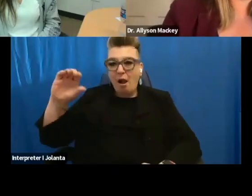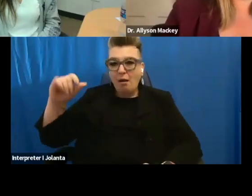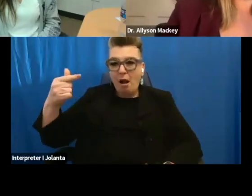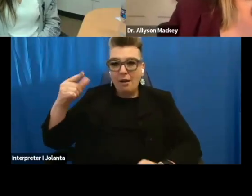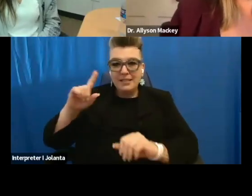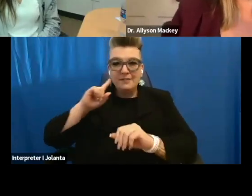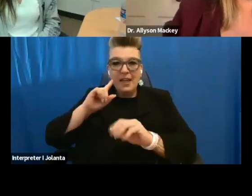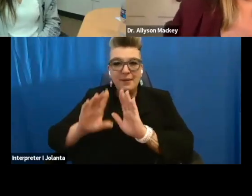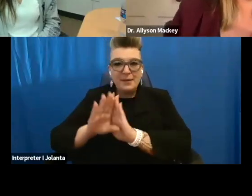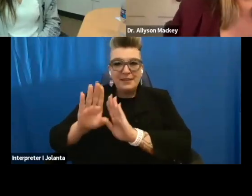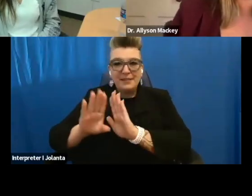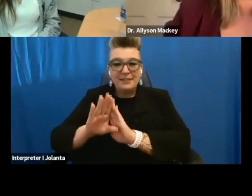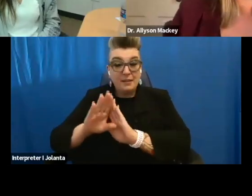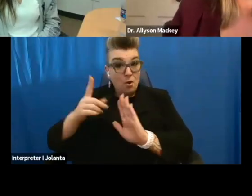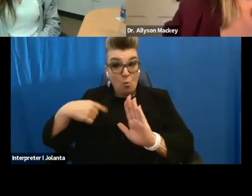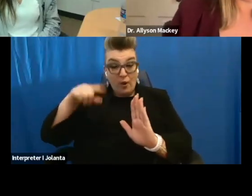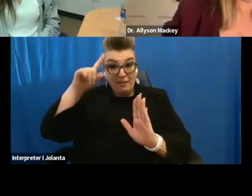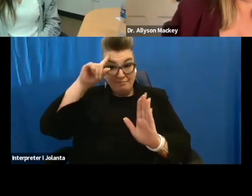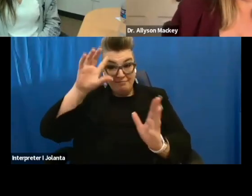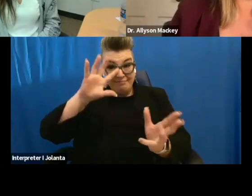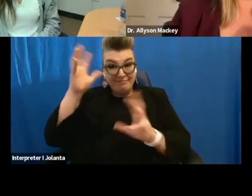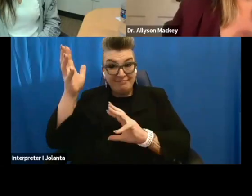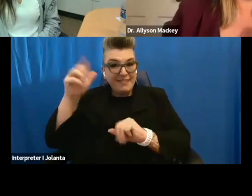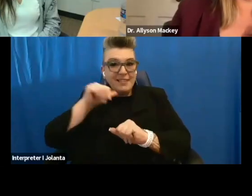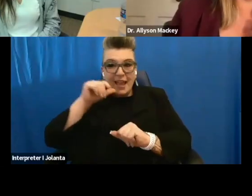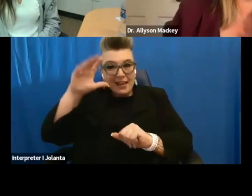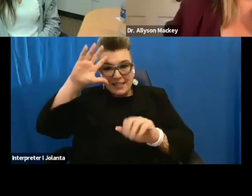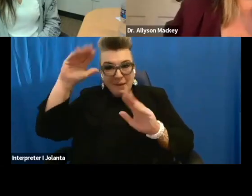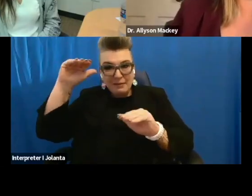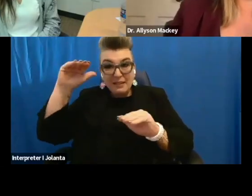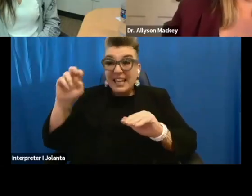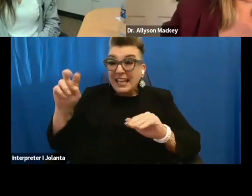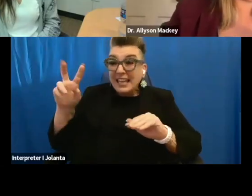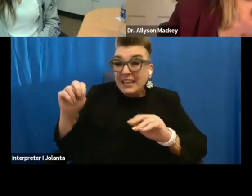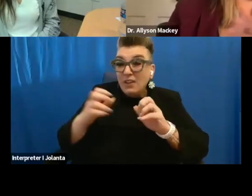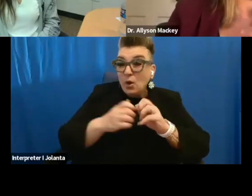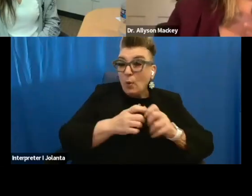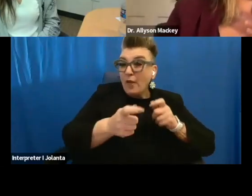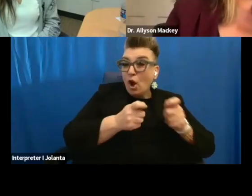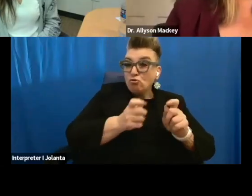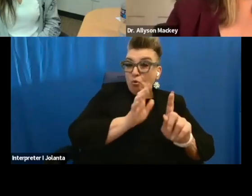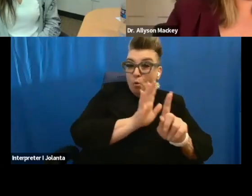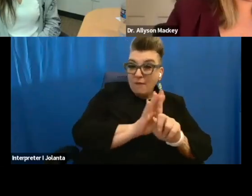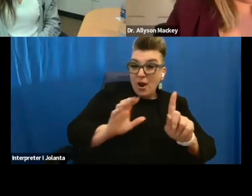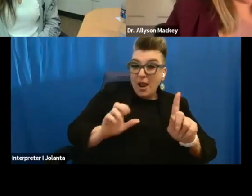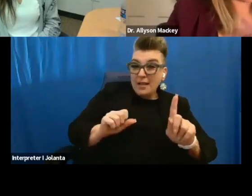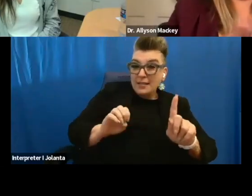way that you might not expect even controlling for SES and controlling for adverse childhood